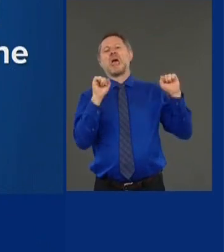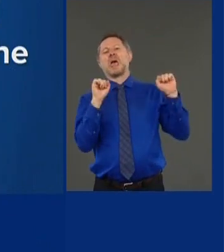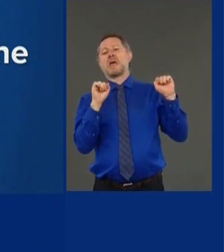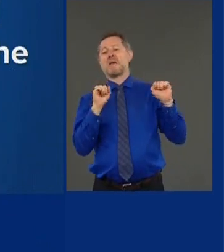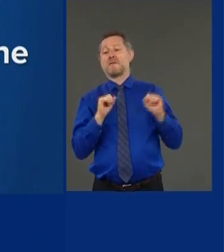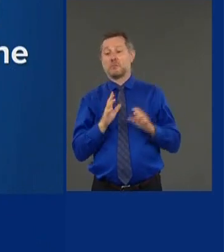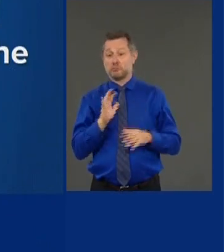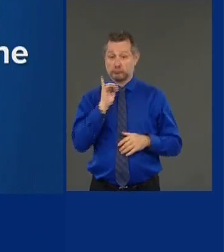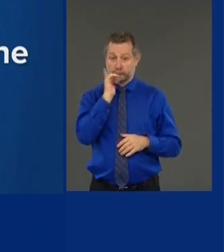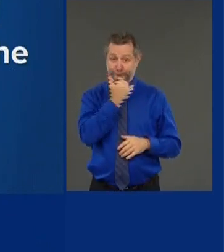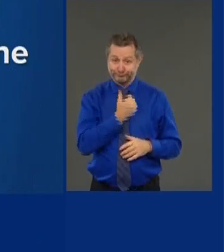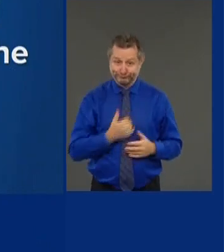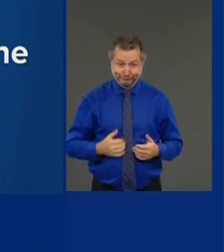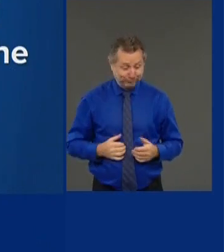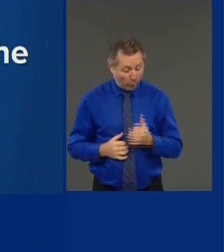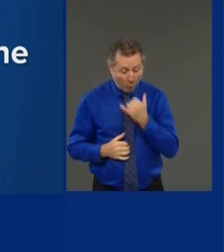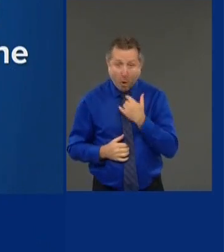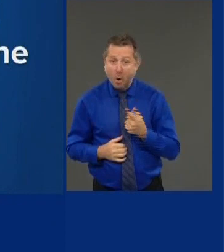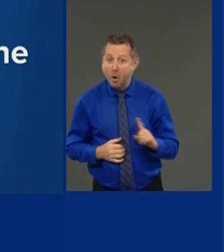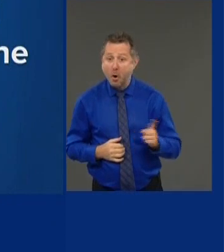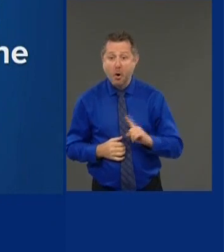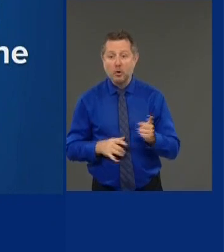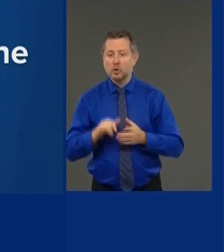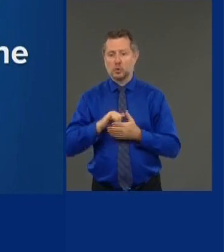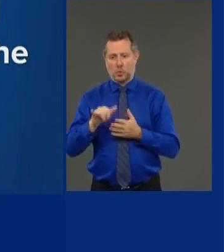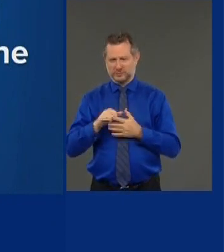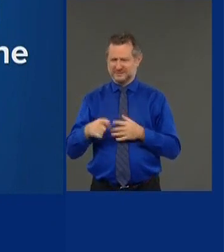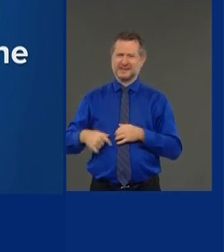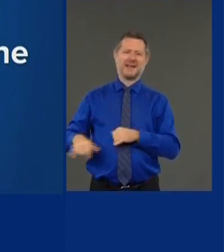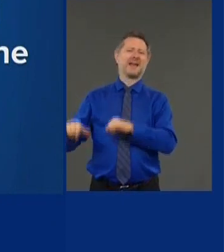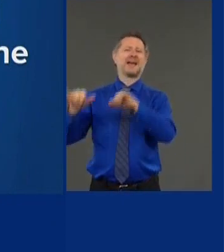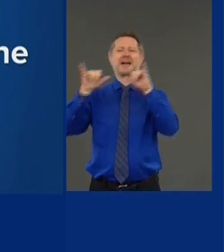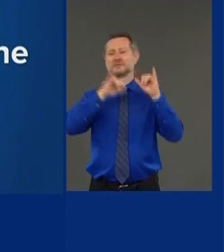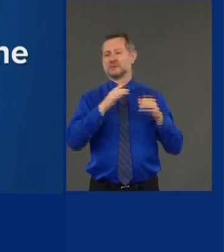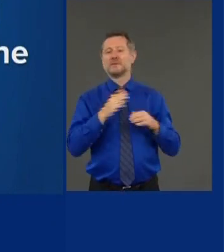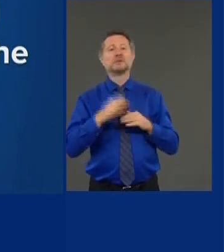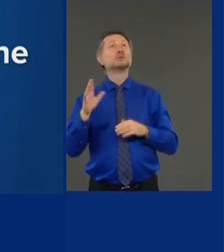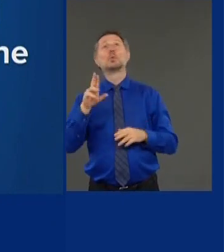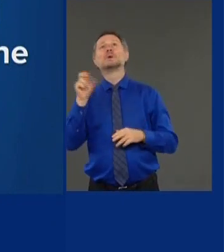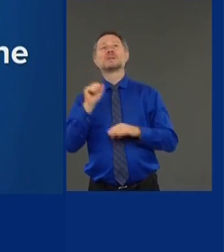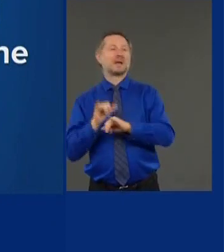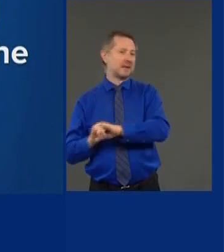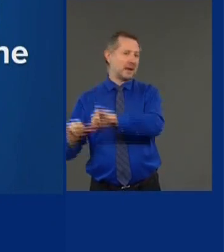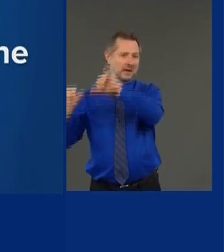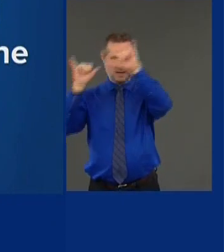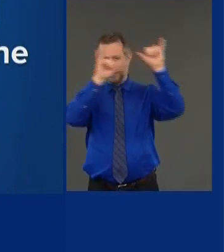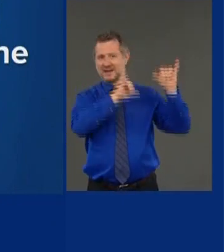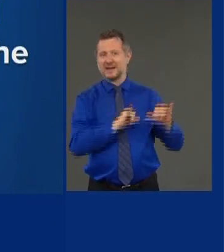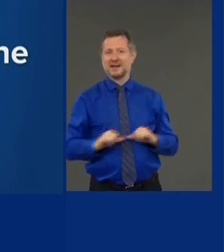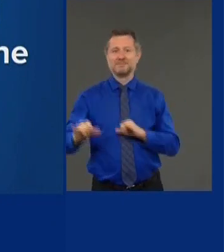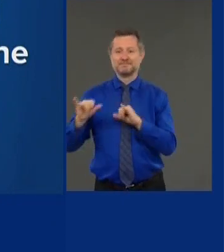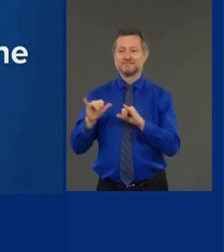YOU THOUGHT, SOMEHOW, THOSE PEOPLE WERE DIFFERENT AND YOUR PEOPLE WERE IMMUNE. YOU PEOPLE AREN'T IMMUNE.